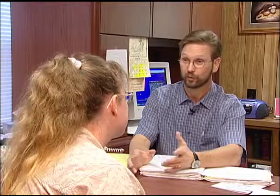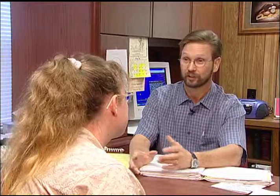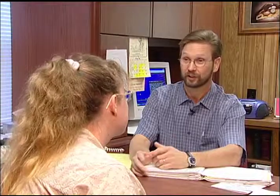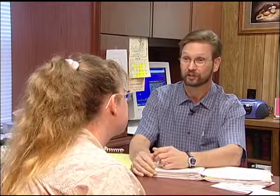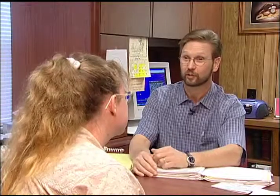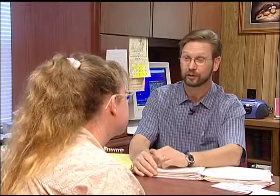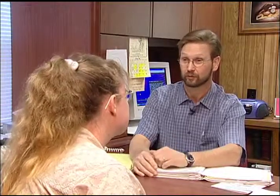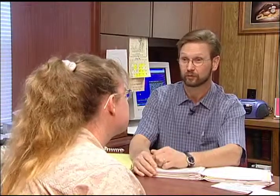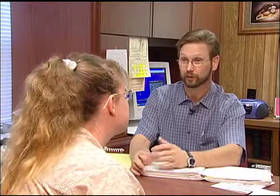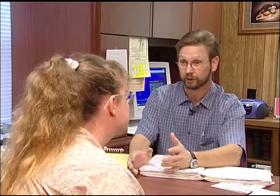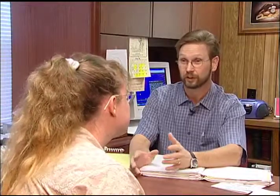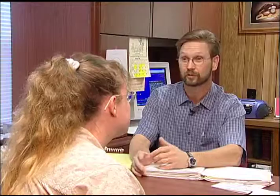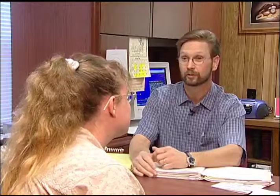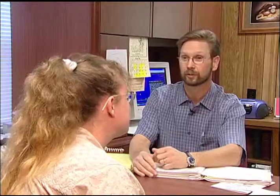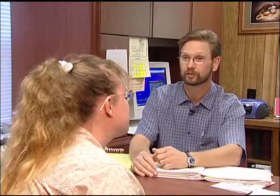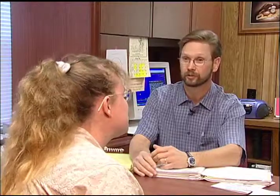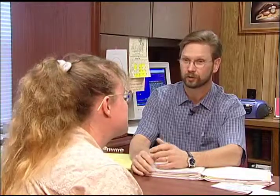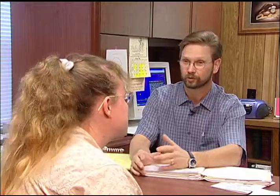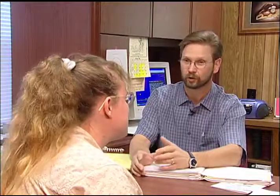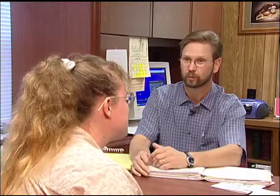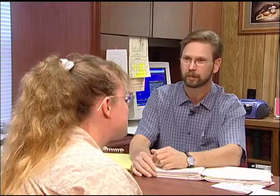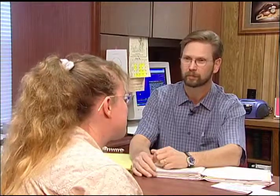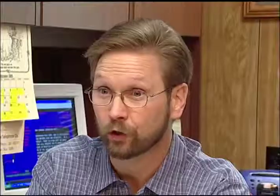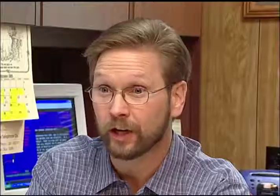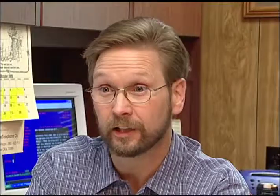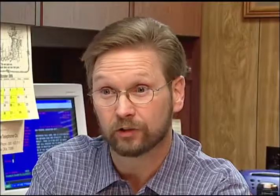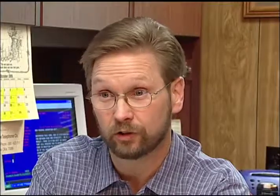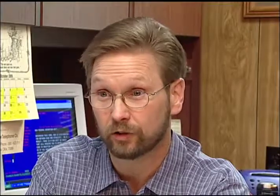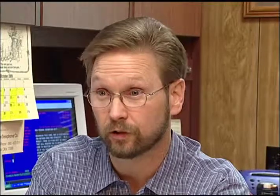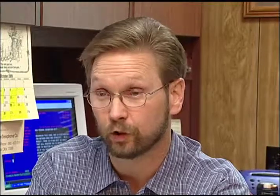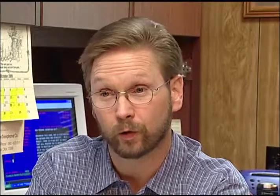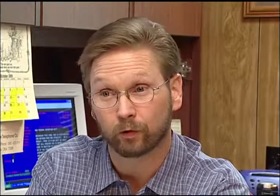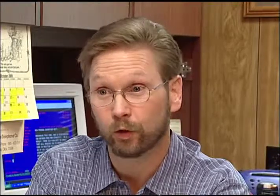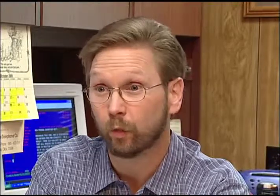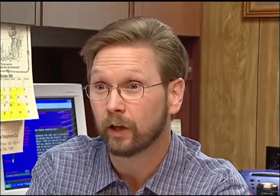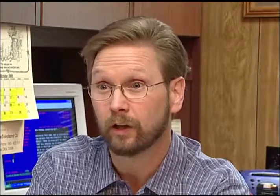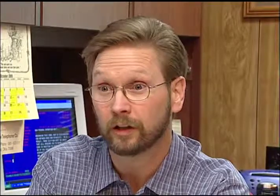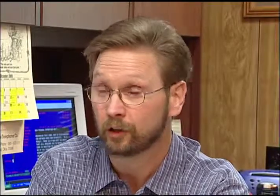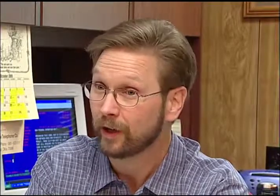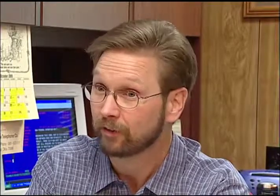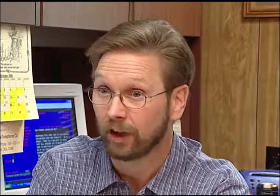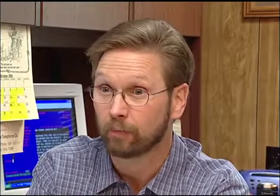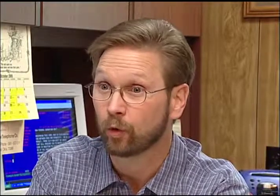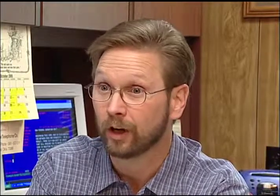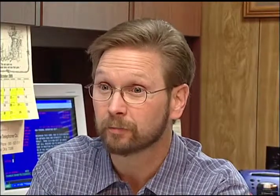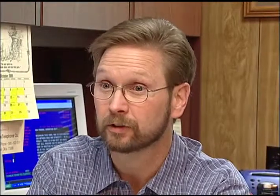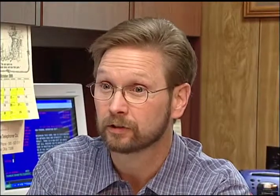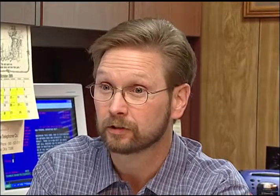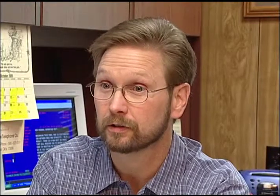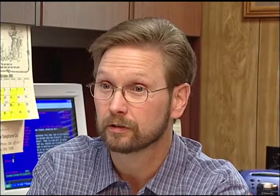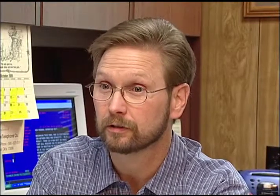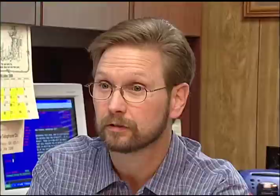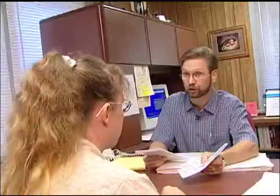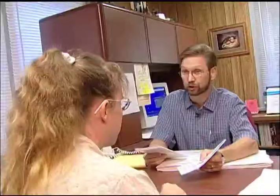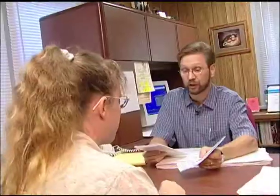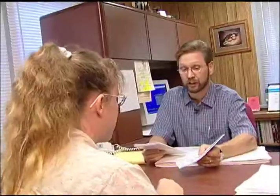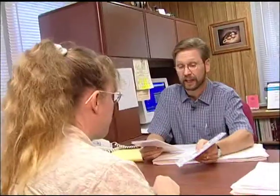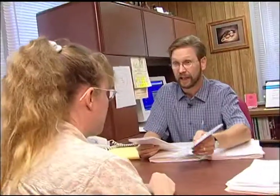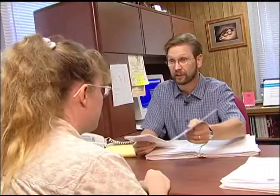(Anncr.) A person is eligible for vocational rehabilitation services if he or she has a physical or mental disability